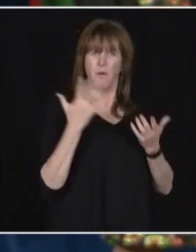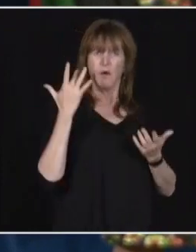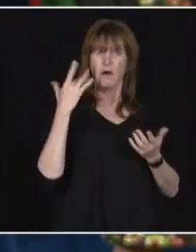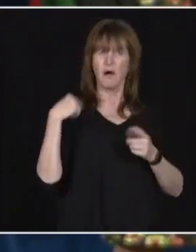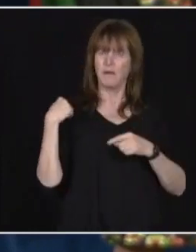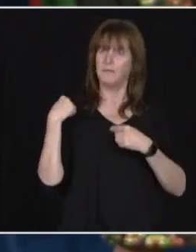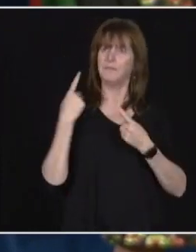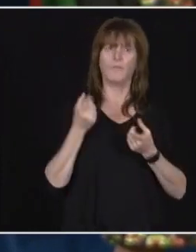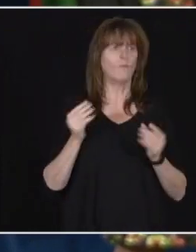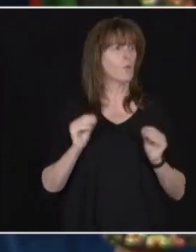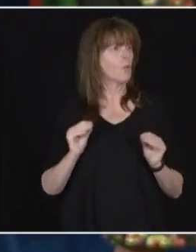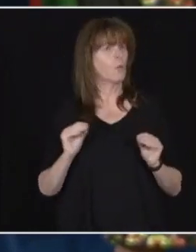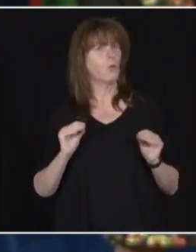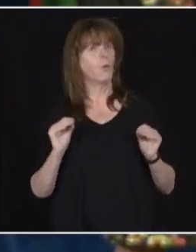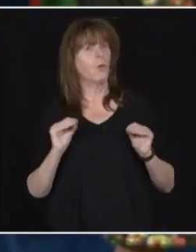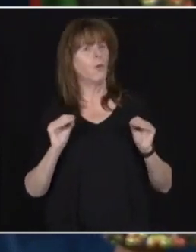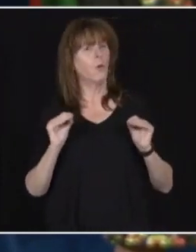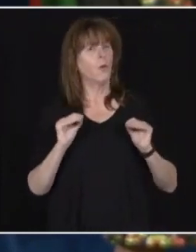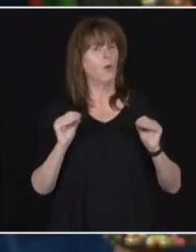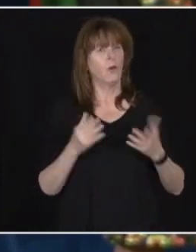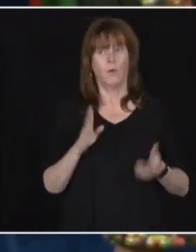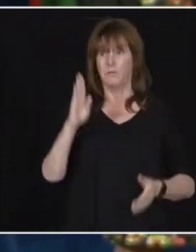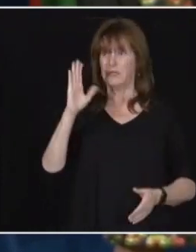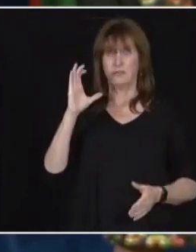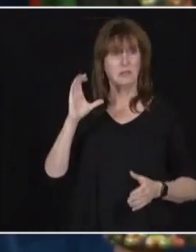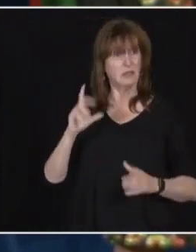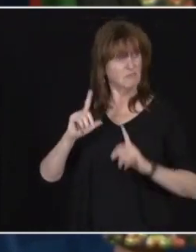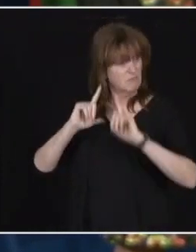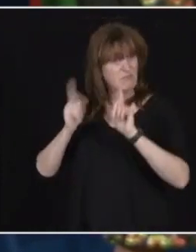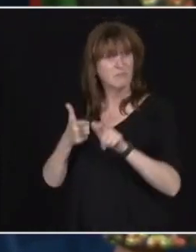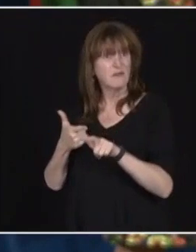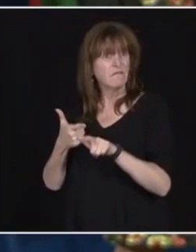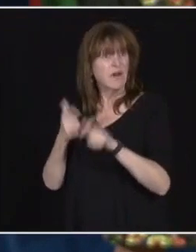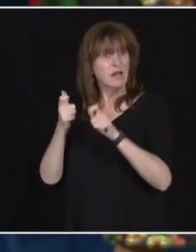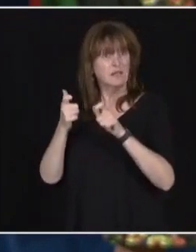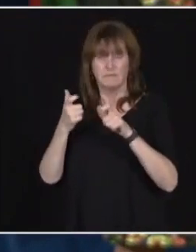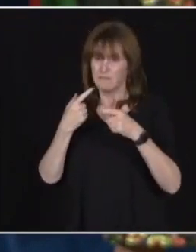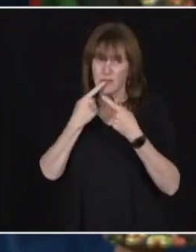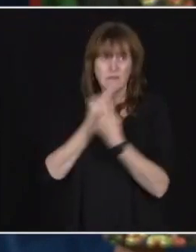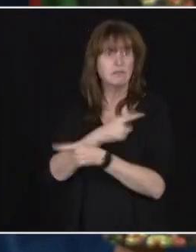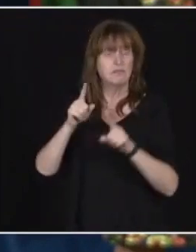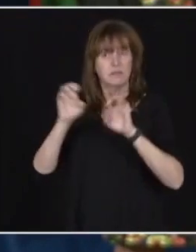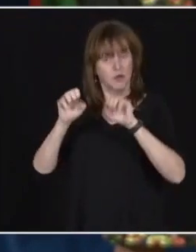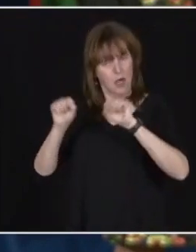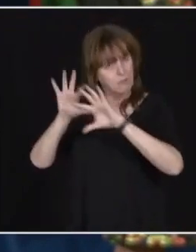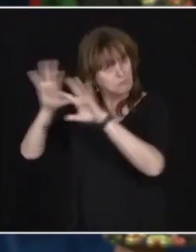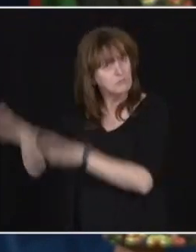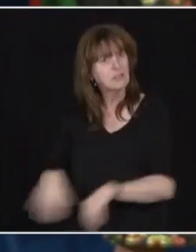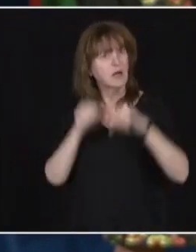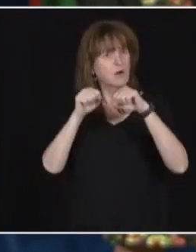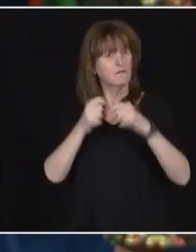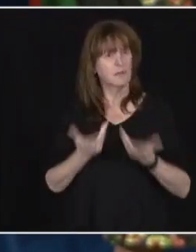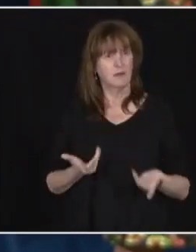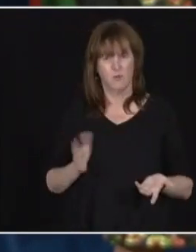My question to you, why has it taken your government so long to issue this order? When BC did it right out of